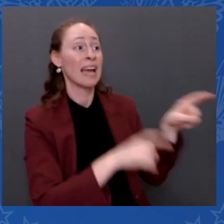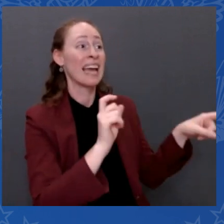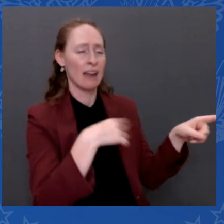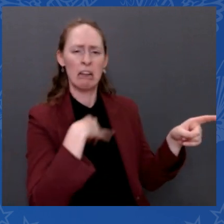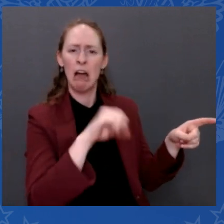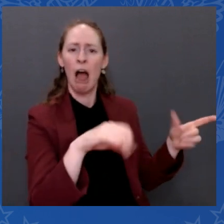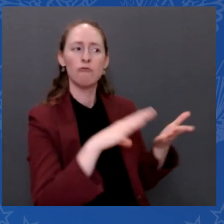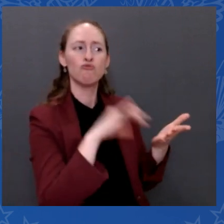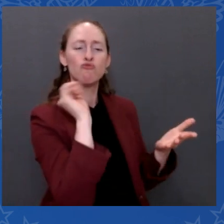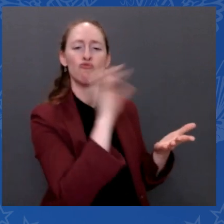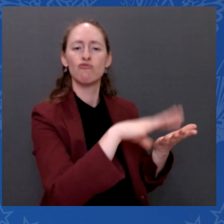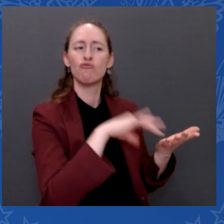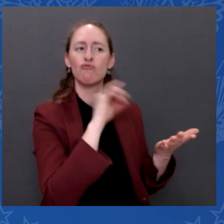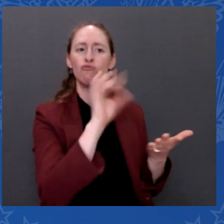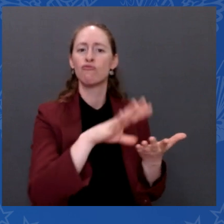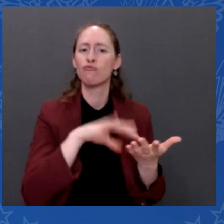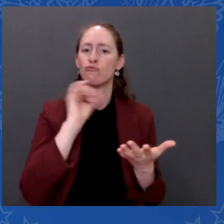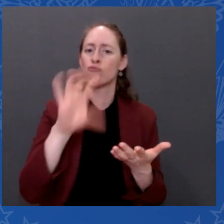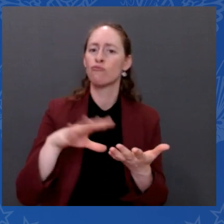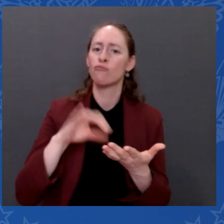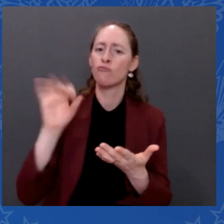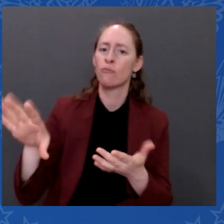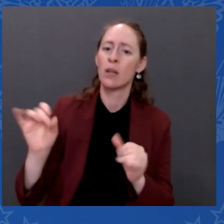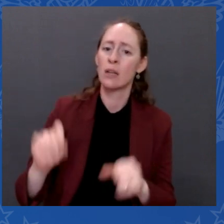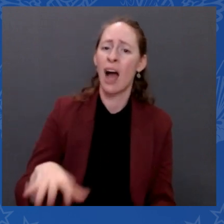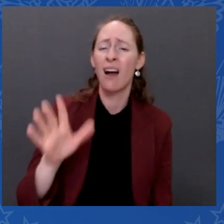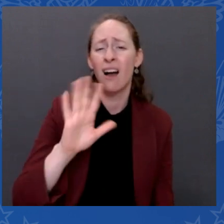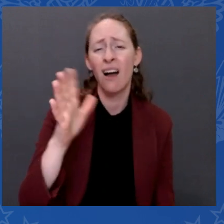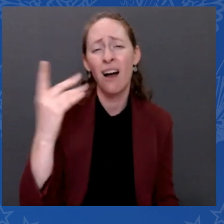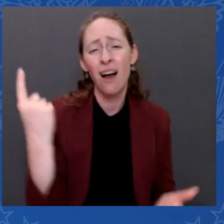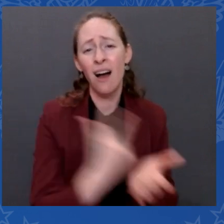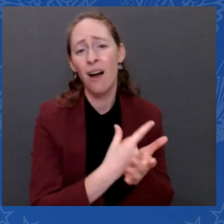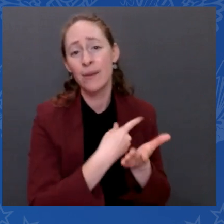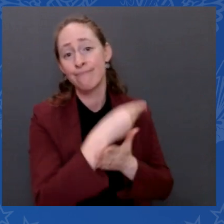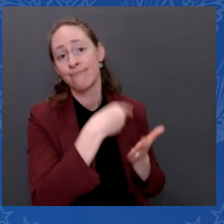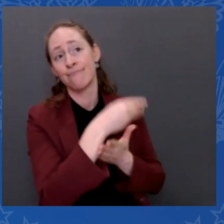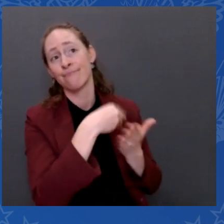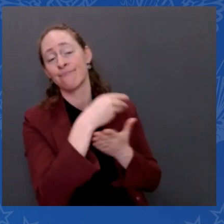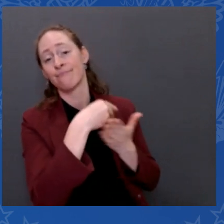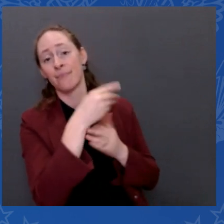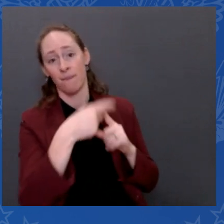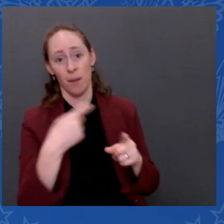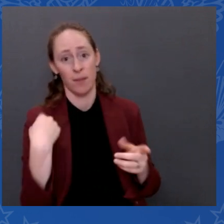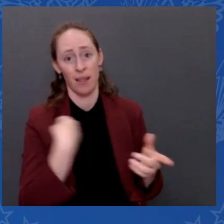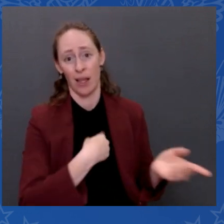I think that's -- a lot of us have benefited from that, and we add jobs at home by building that business overseas.